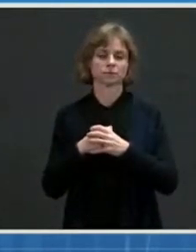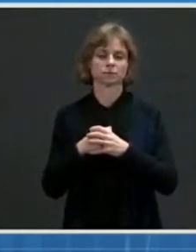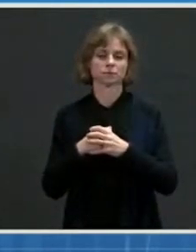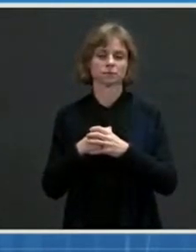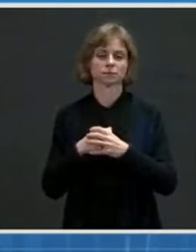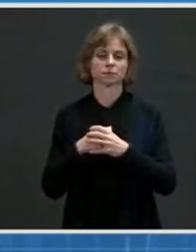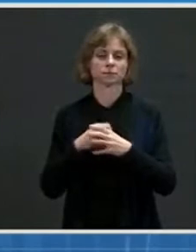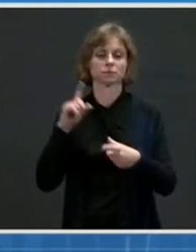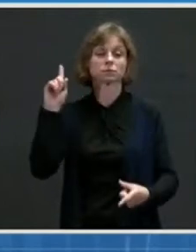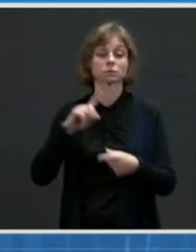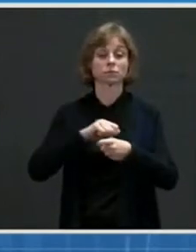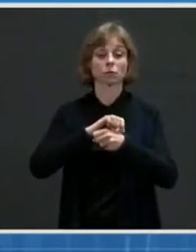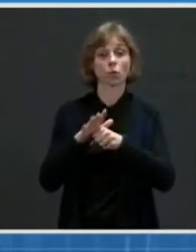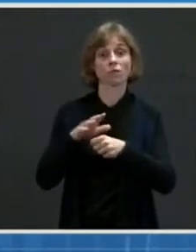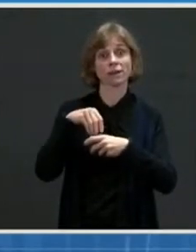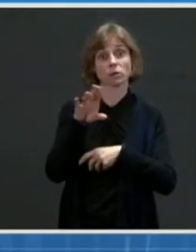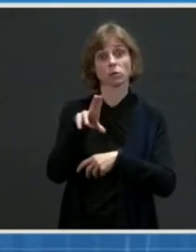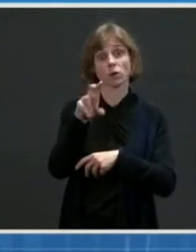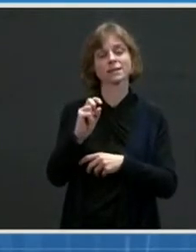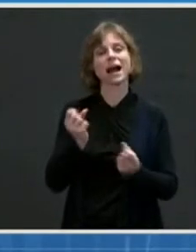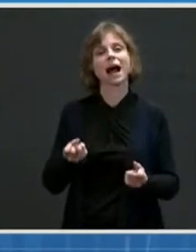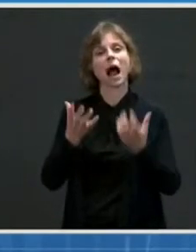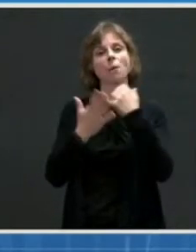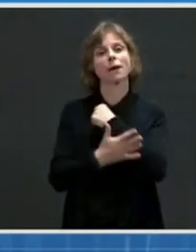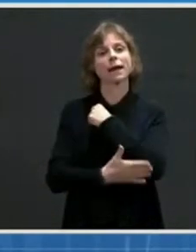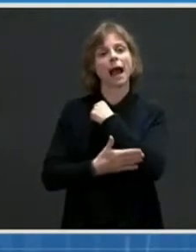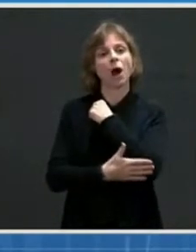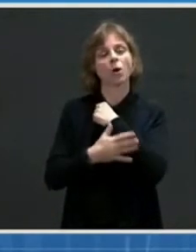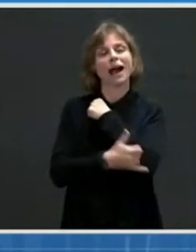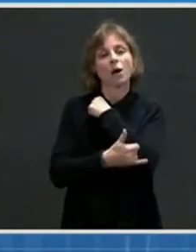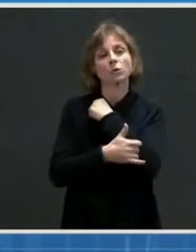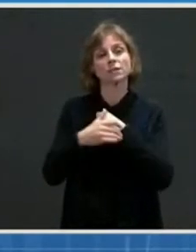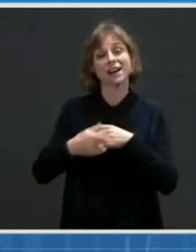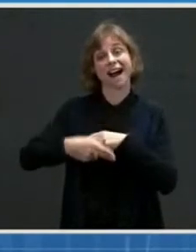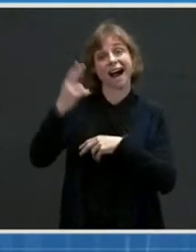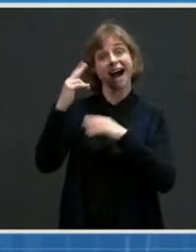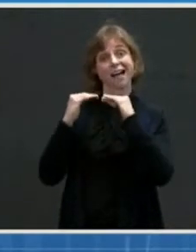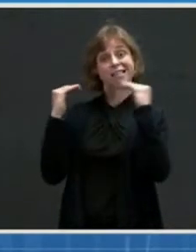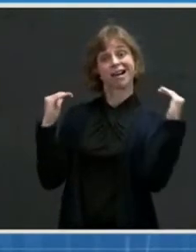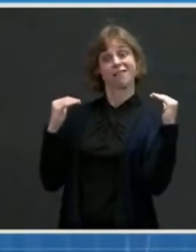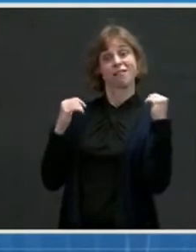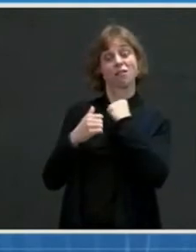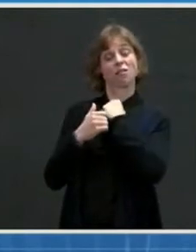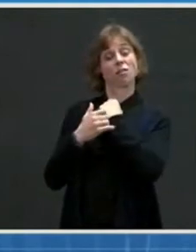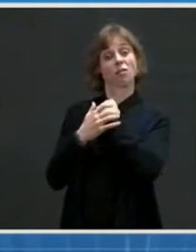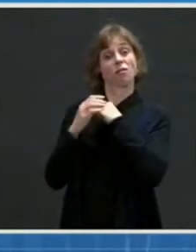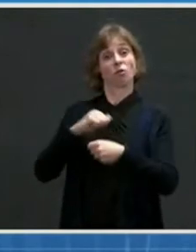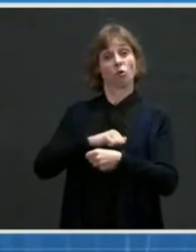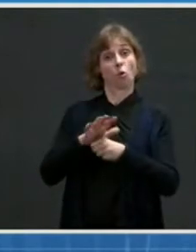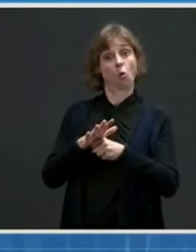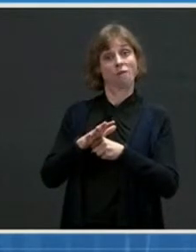ENCOURAGINGLY, CONSISTENT WITH THE RECENT DECLINES IN COVID-19 CASES IN THE UNITED STATES, THE